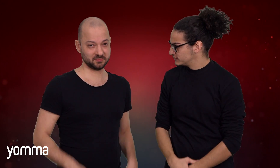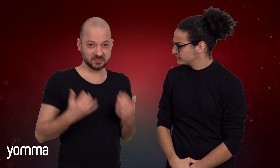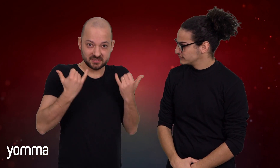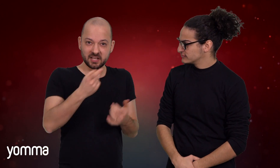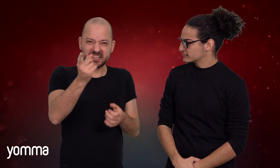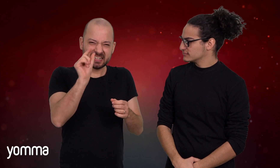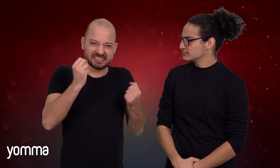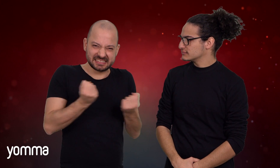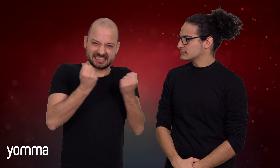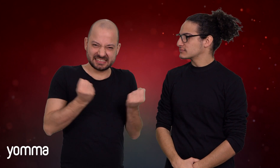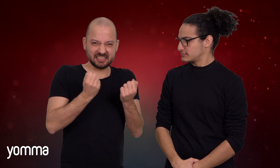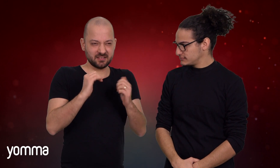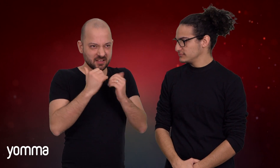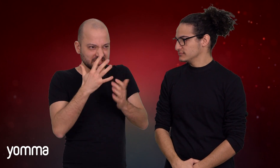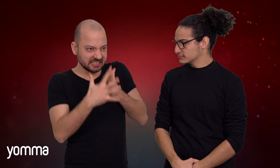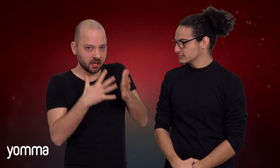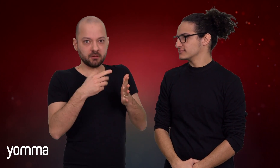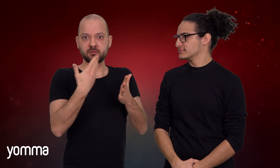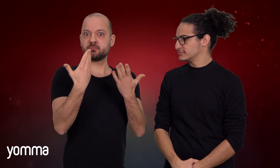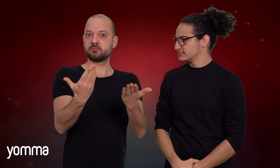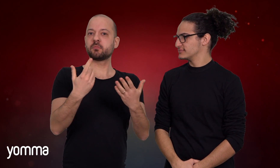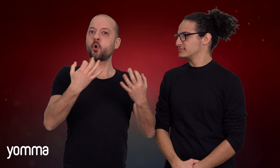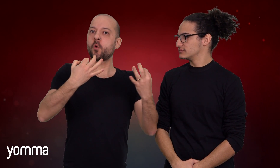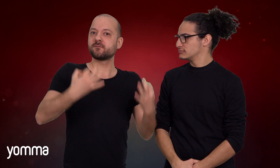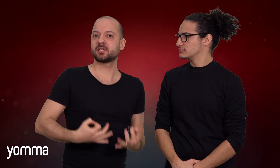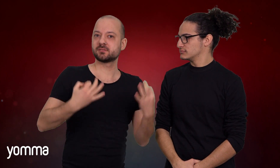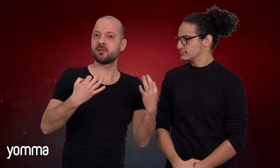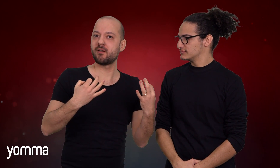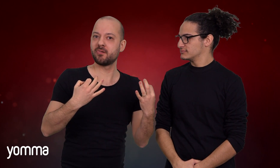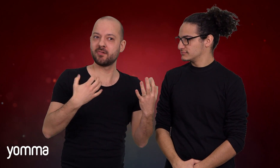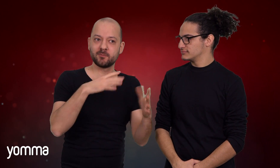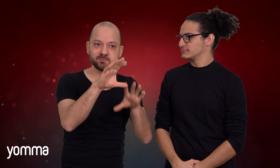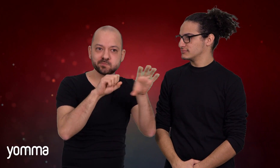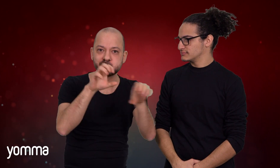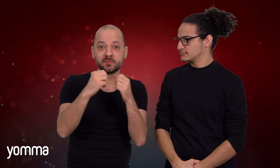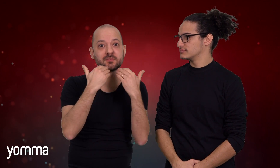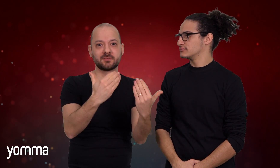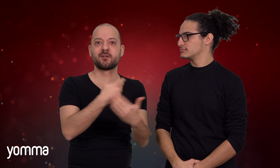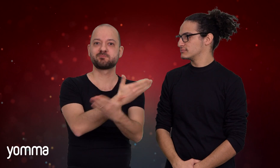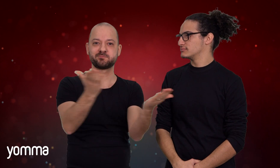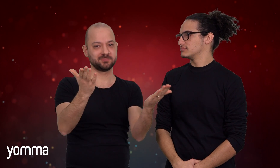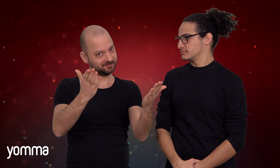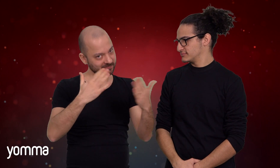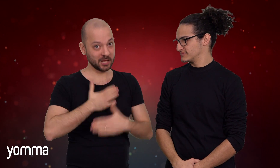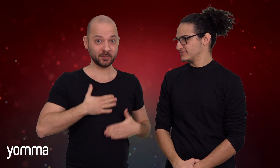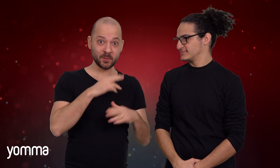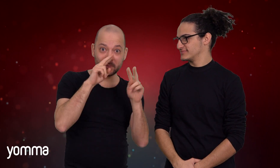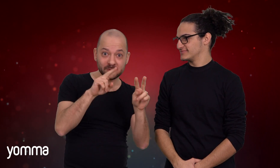You can learn from this collection of official signs. Thank you and enjoy it!